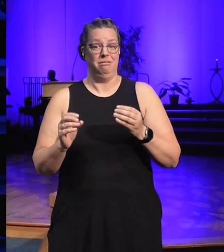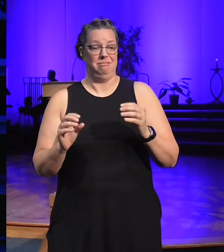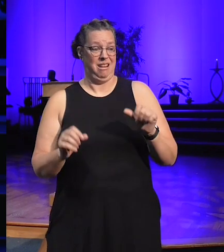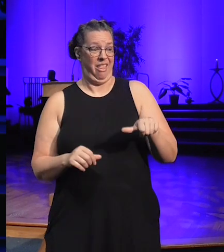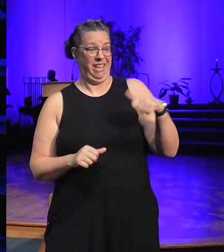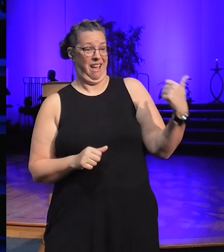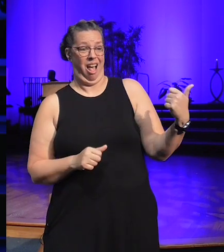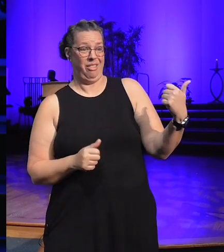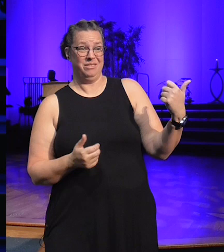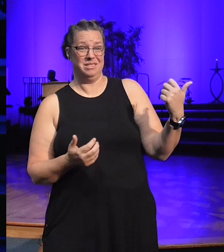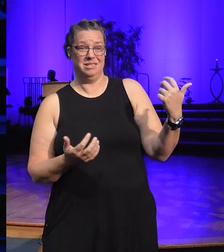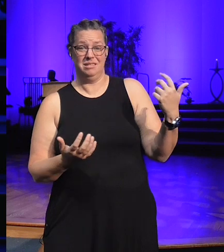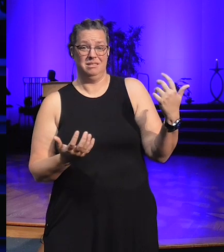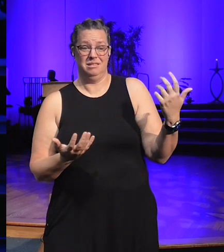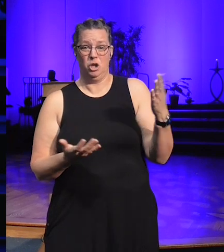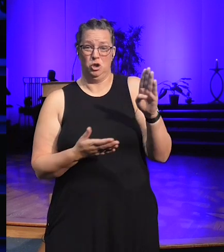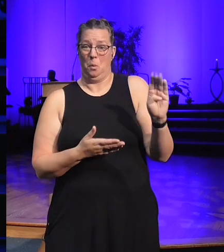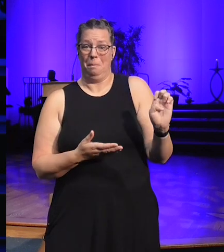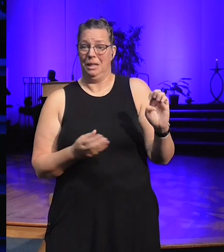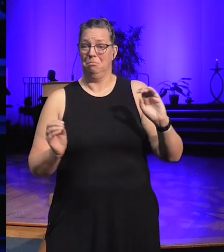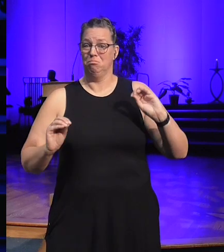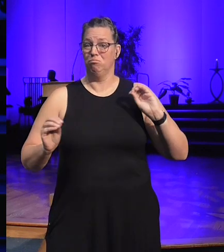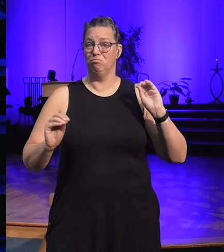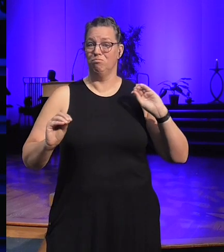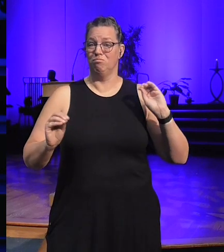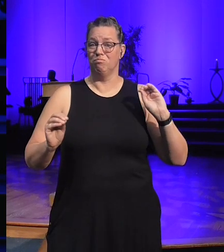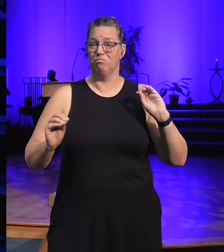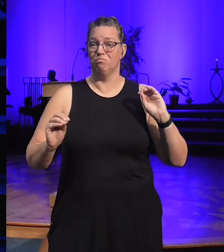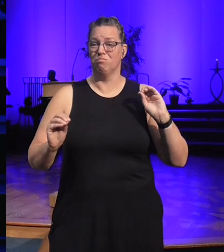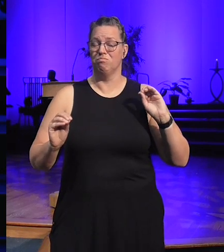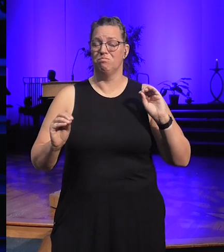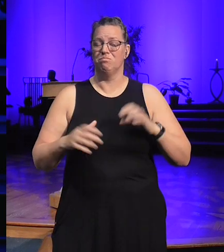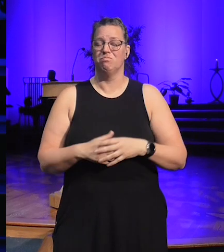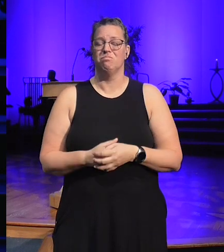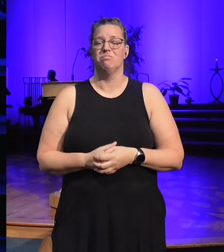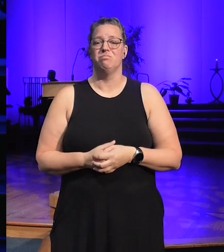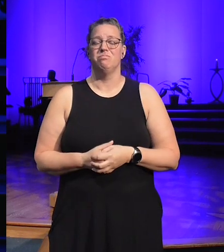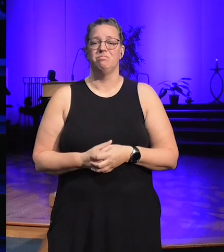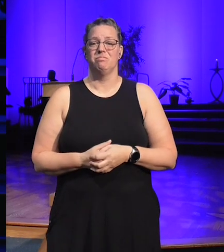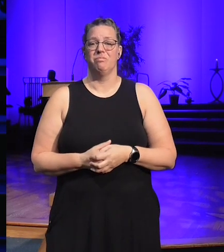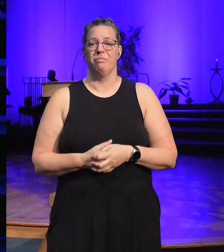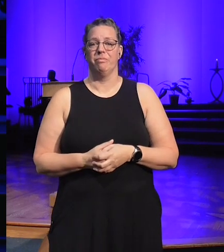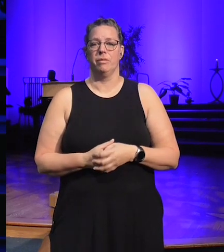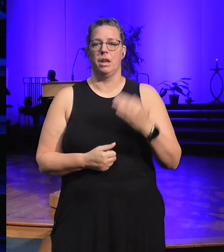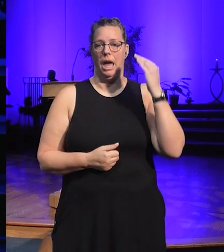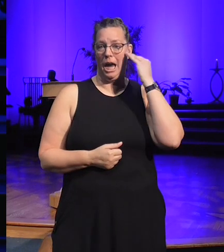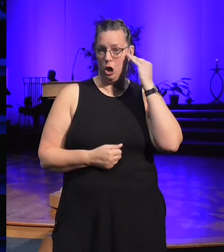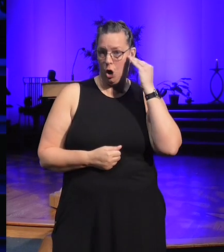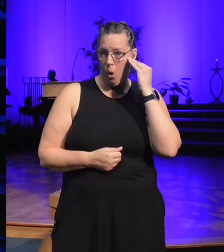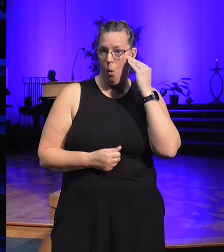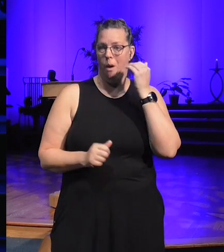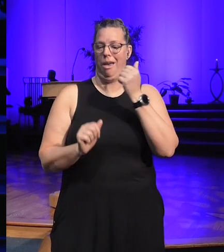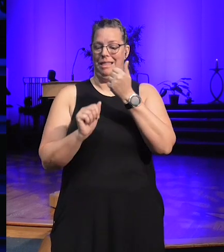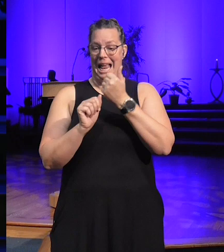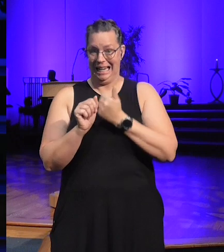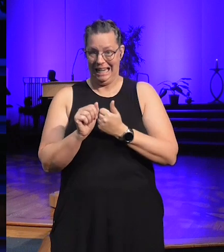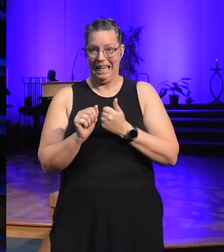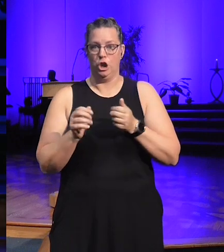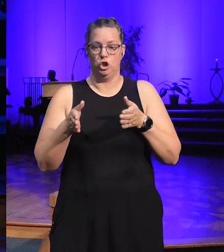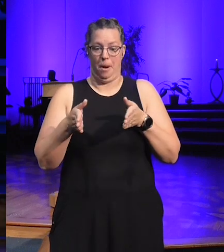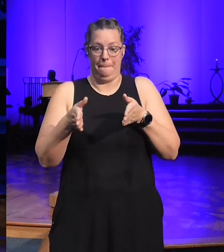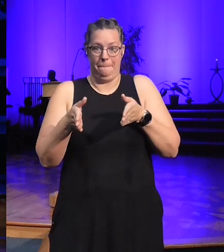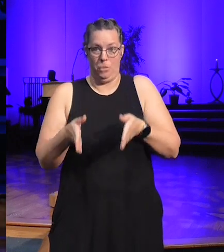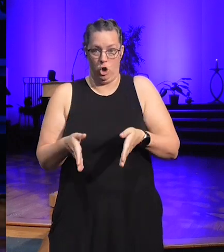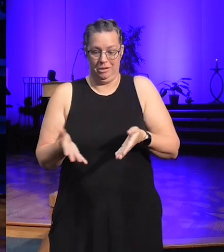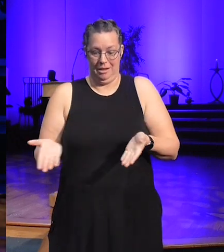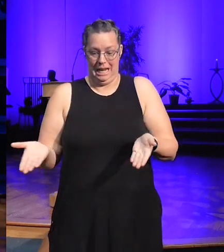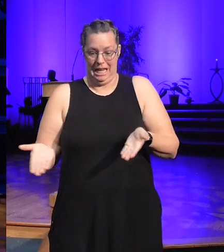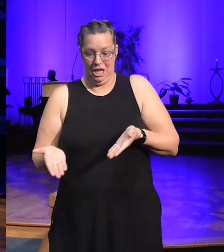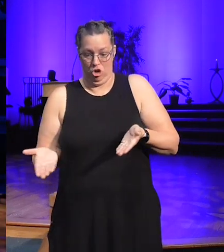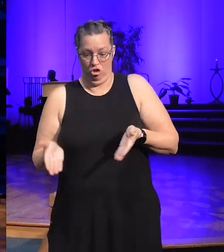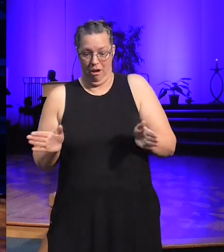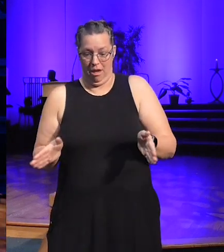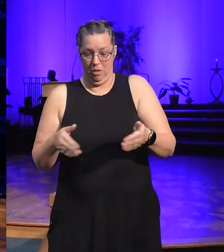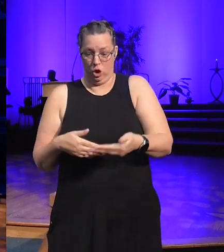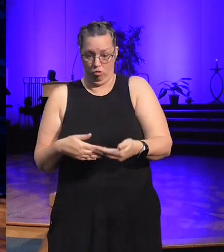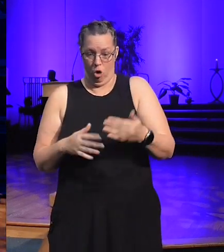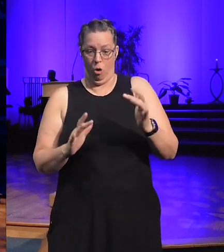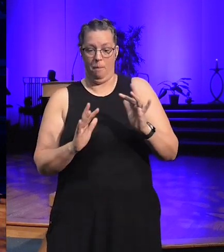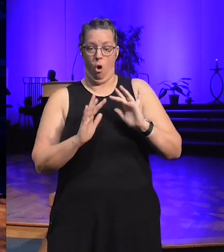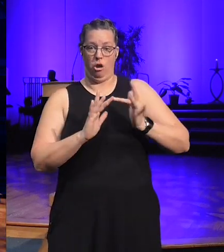be I know that each of us each person in this room and online is blessed in every